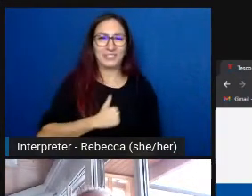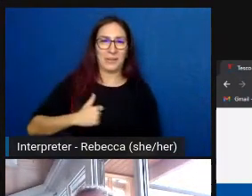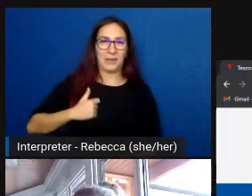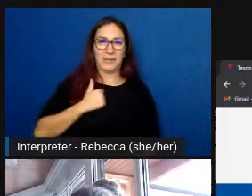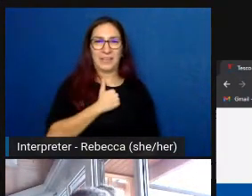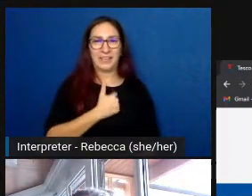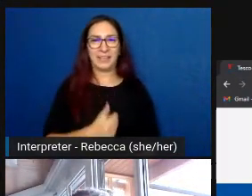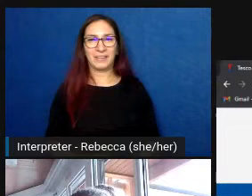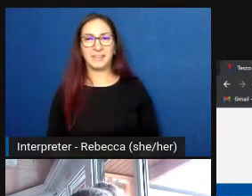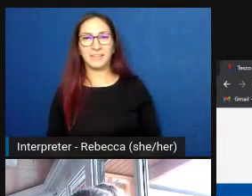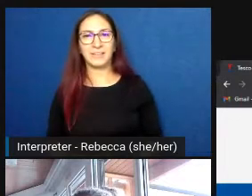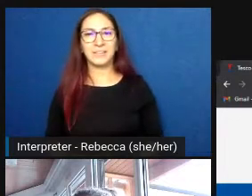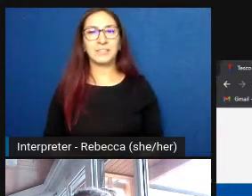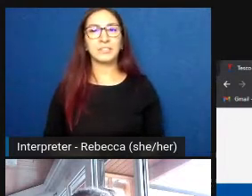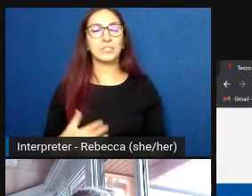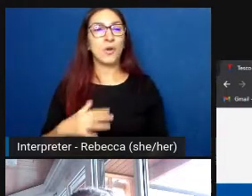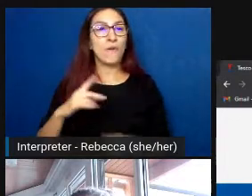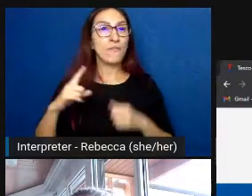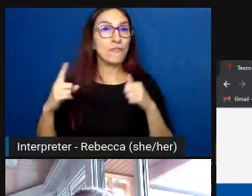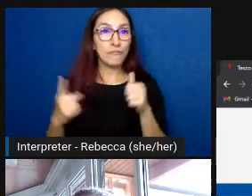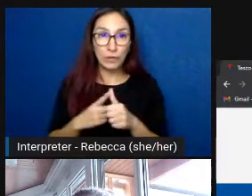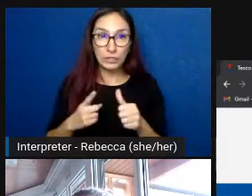First of all, I don't know about you but to me